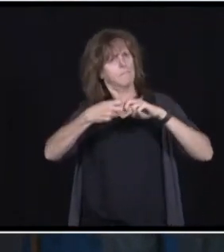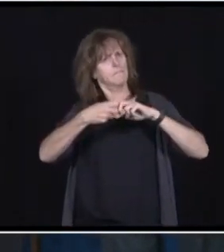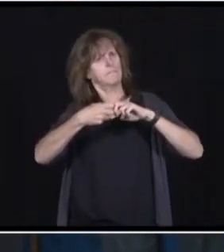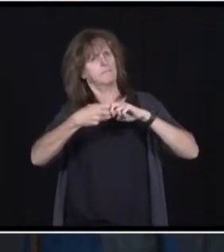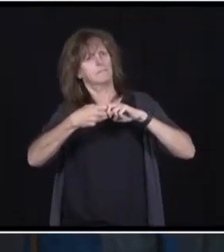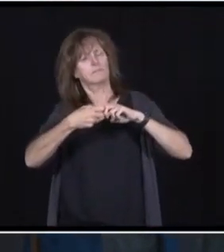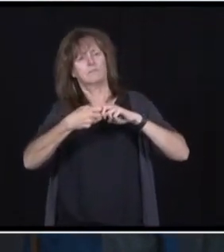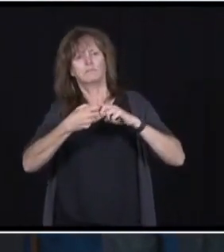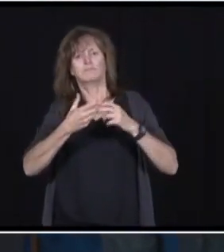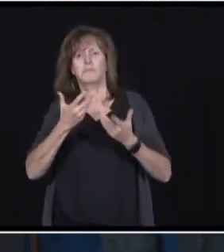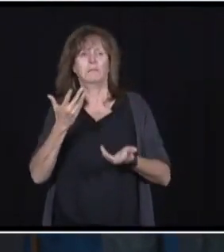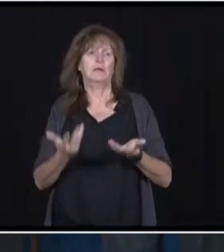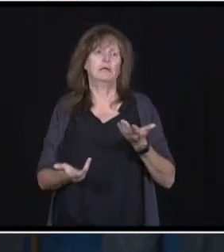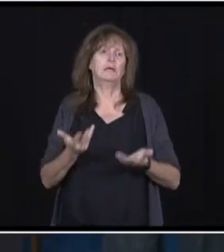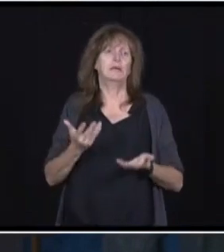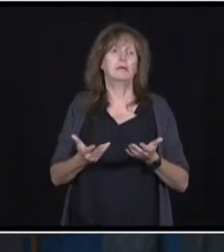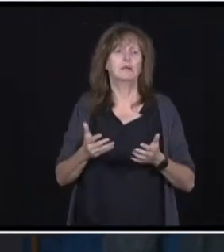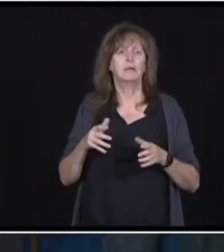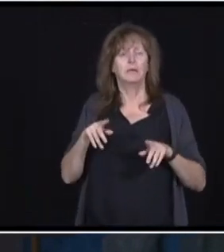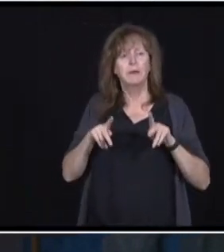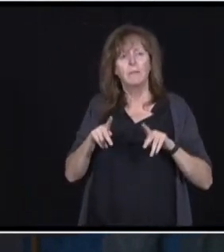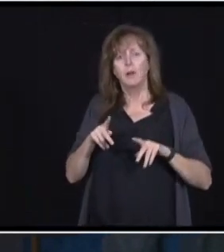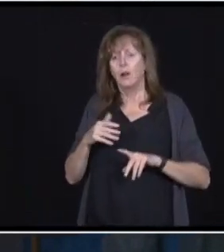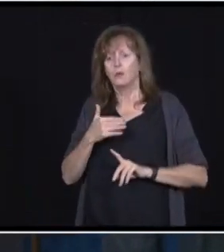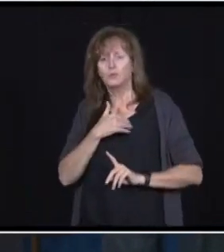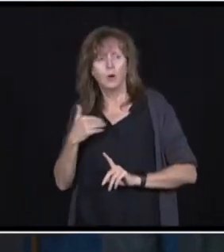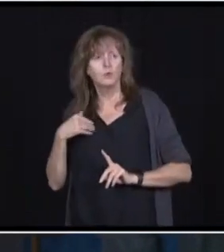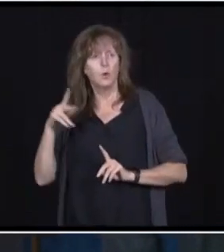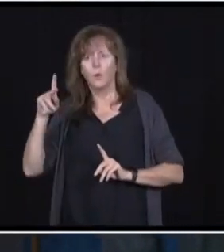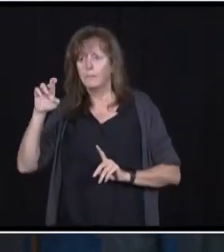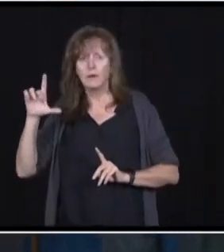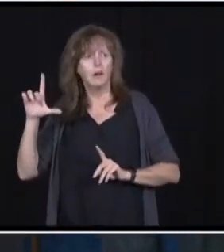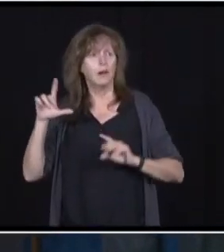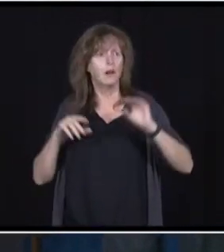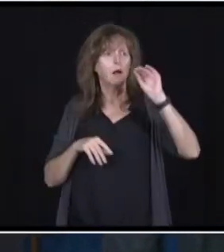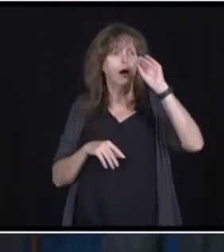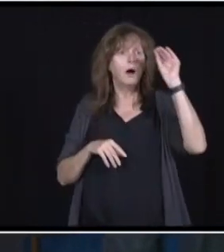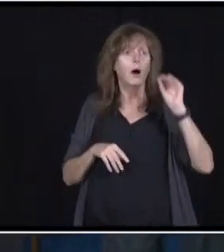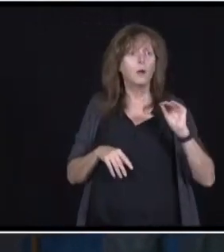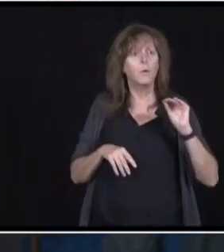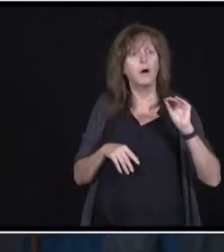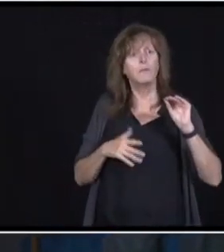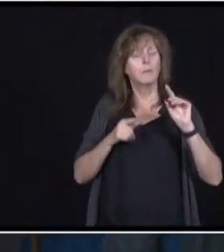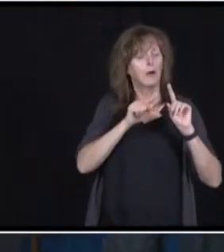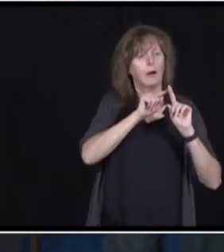their parties and move them to outlying areas that can hold a gathering of 50 people at